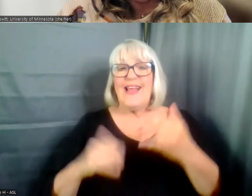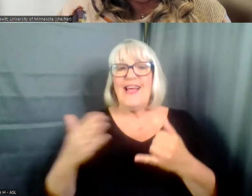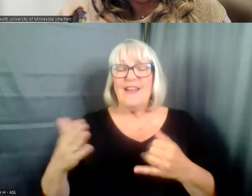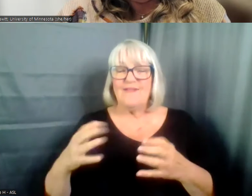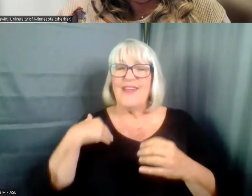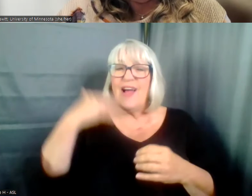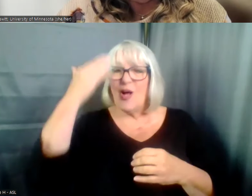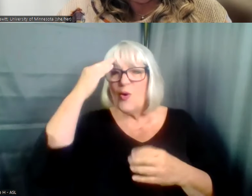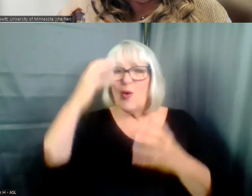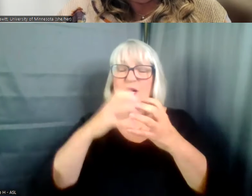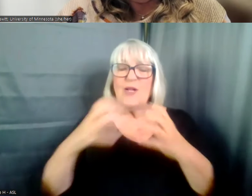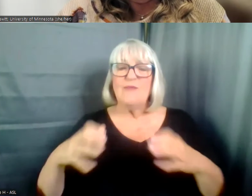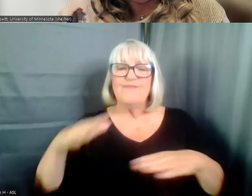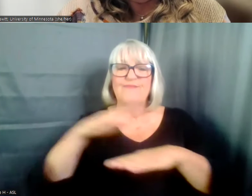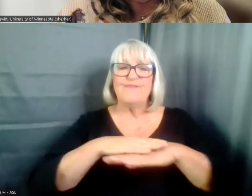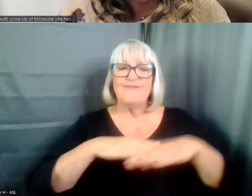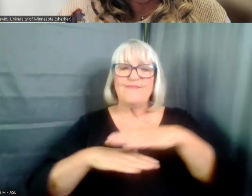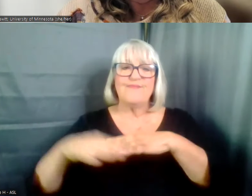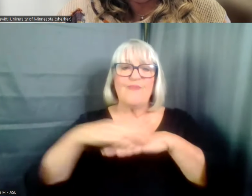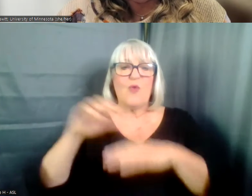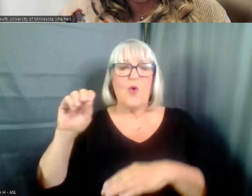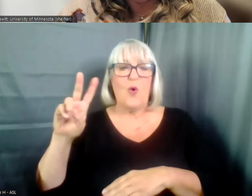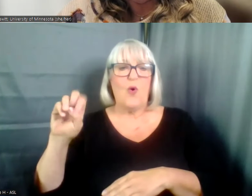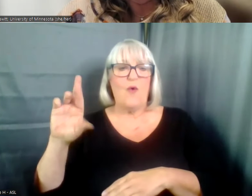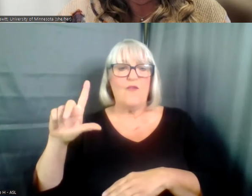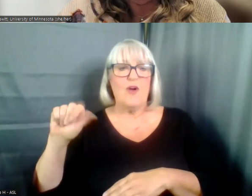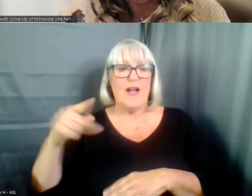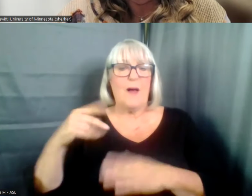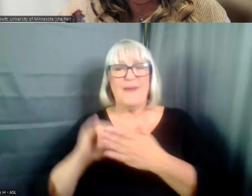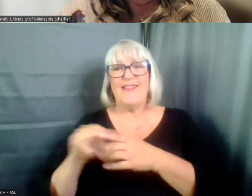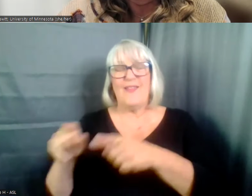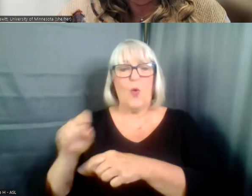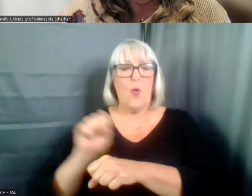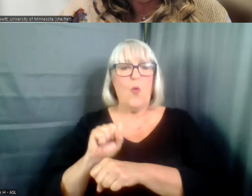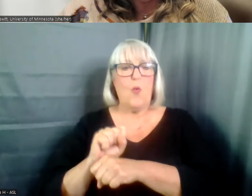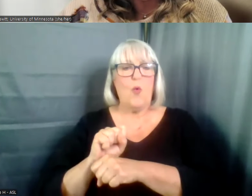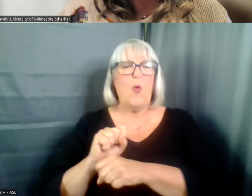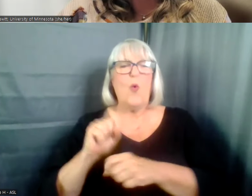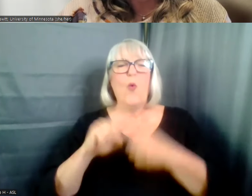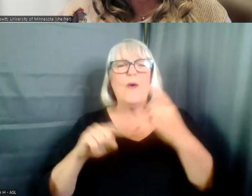overlap in this workforce and what they do and the competencies and skills required, but